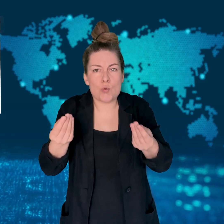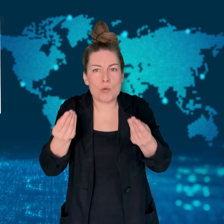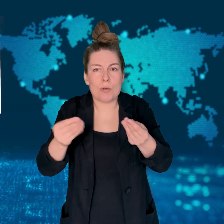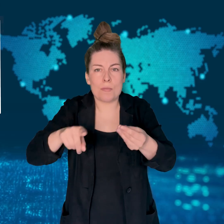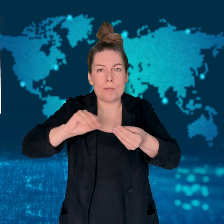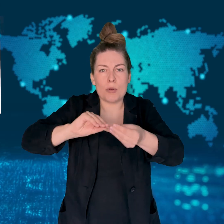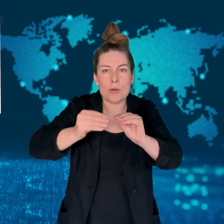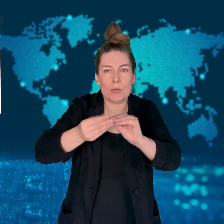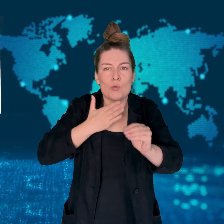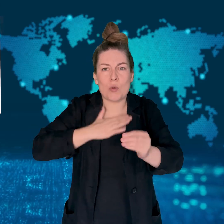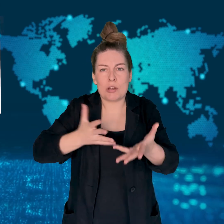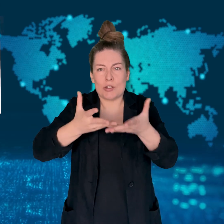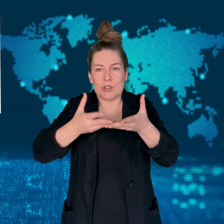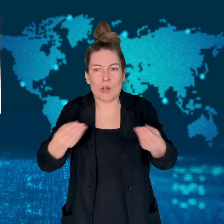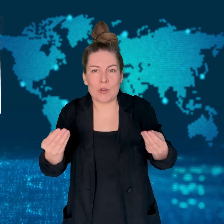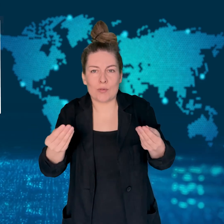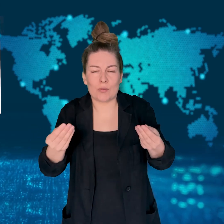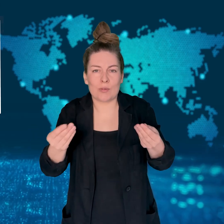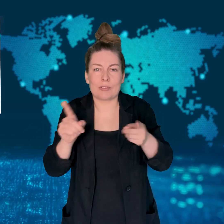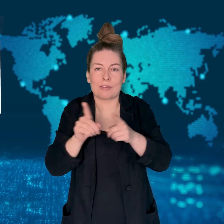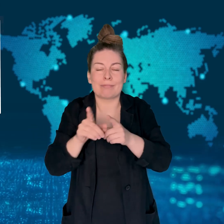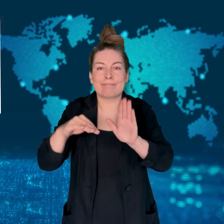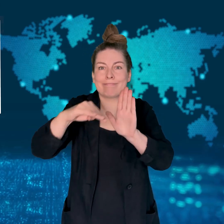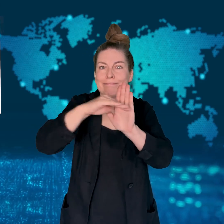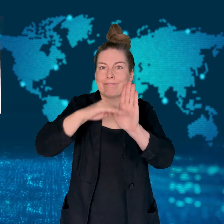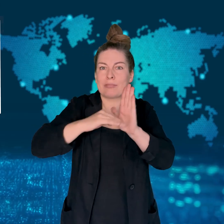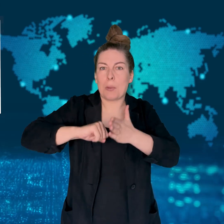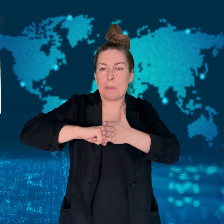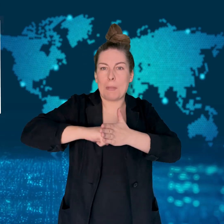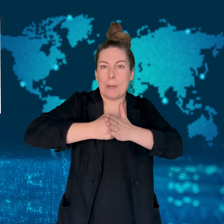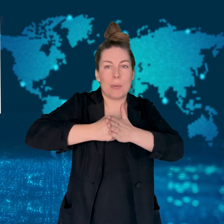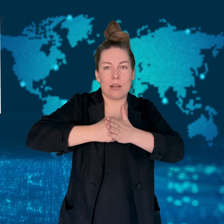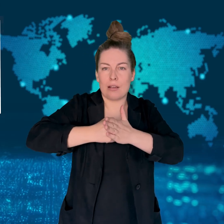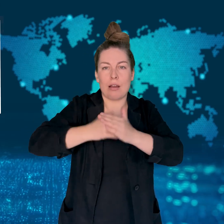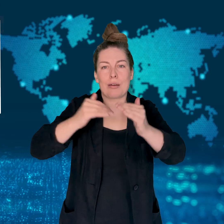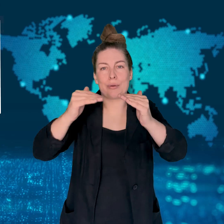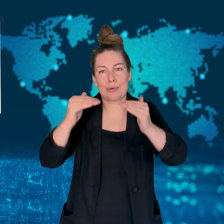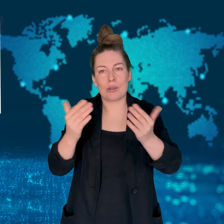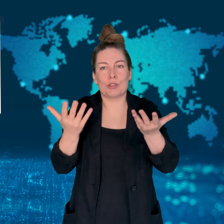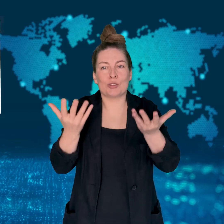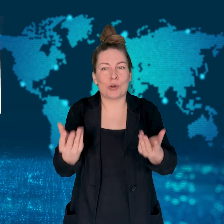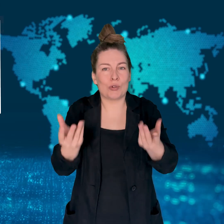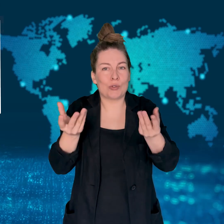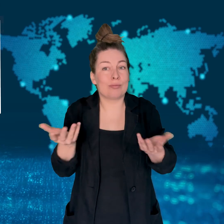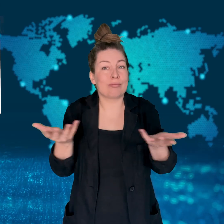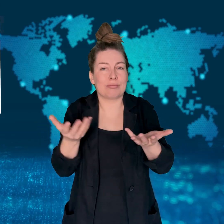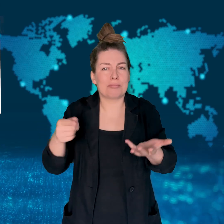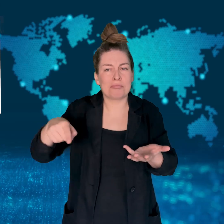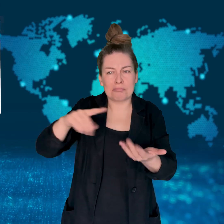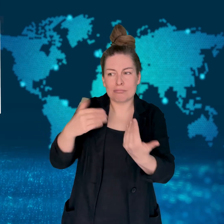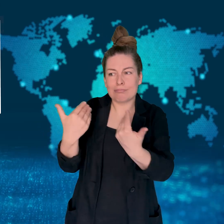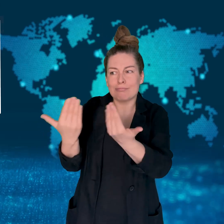Other European countries have experienced the same wolf population growth.